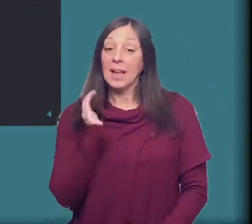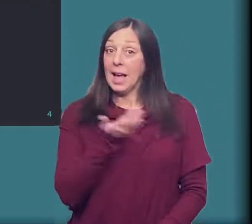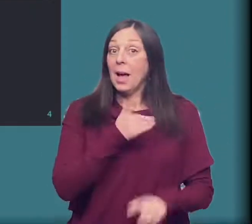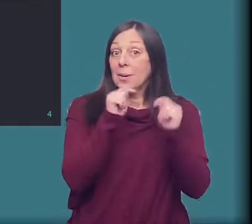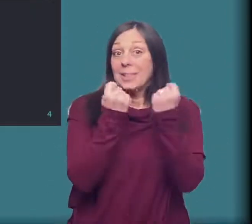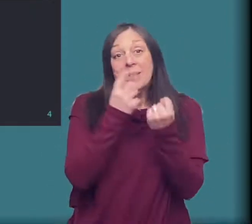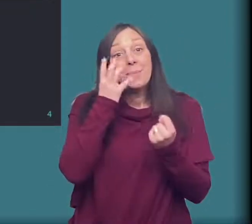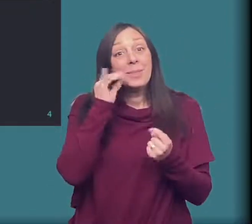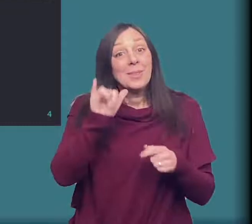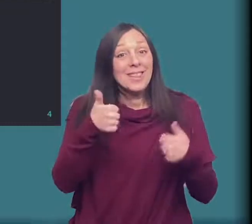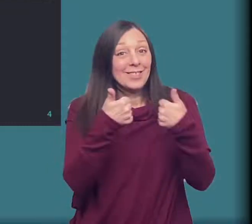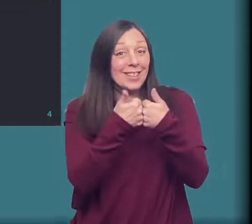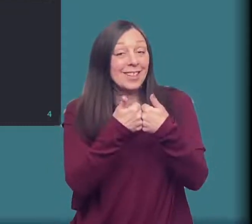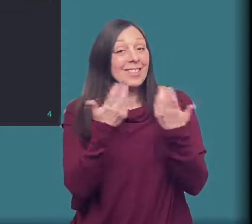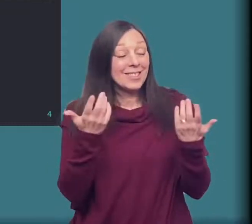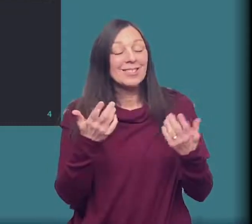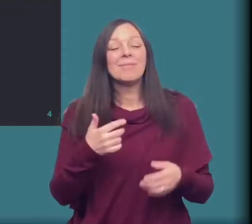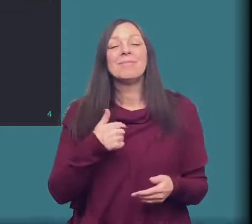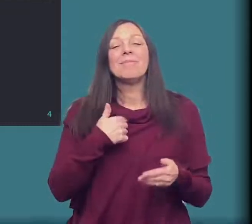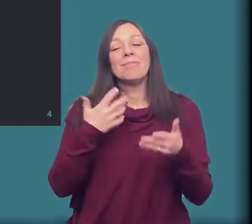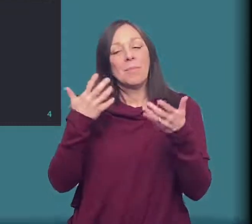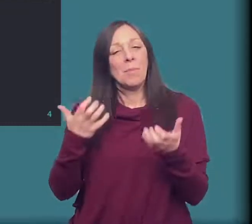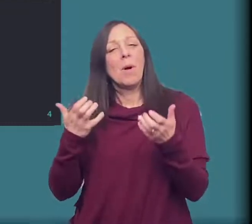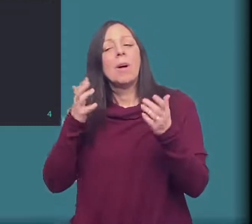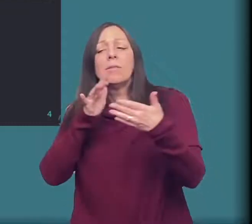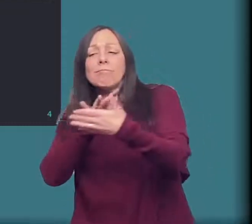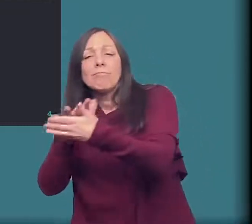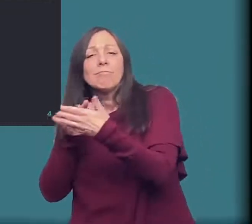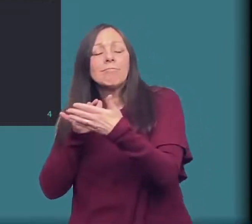We conducted a series of formative studies with the ASL signing community to understand